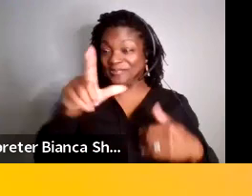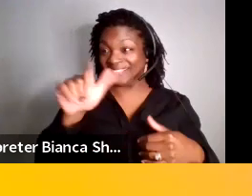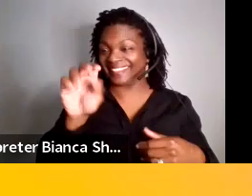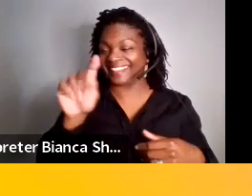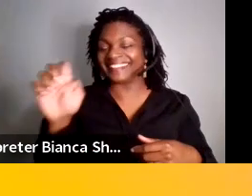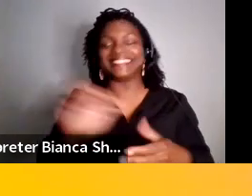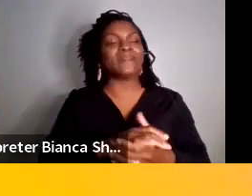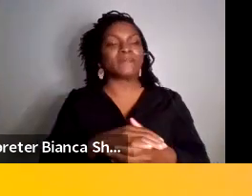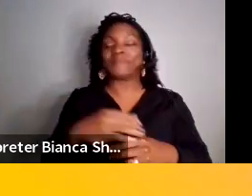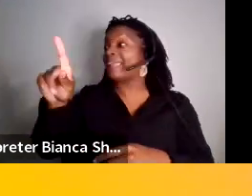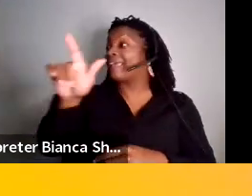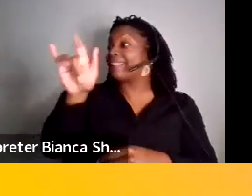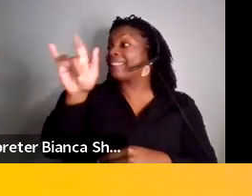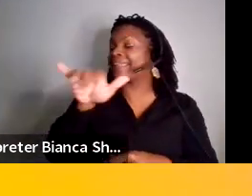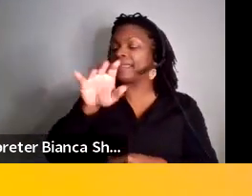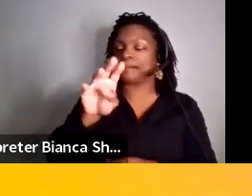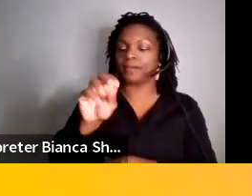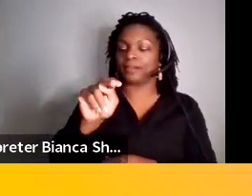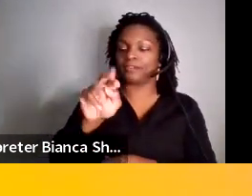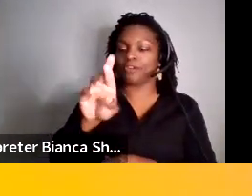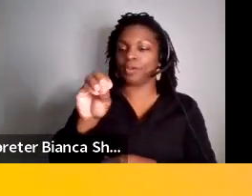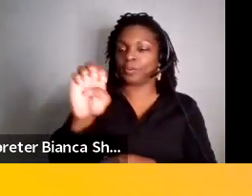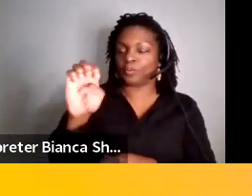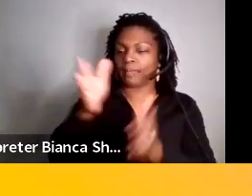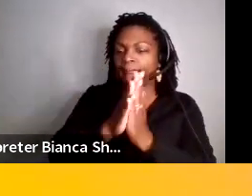And then Kelly Monroe said, ask the question.